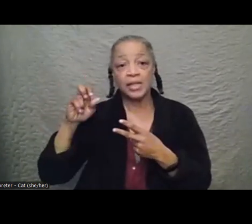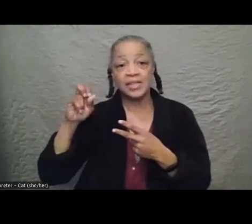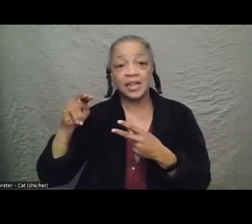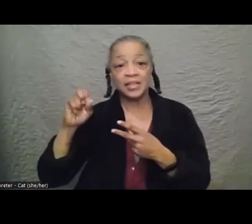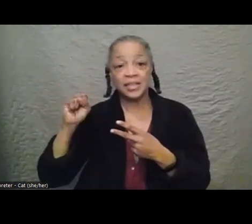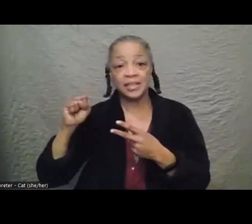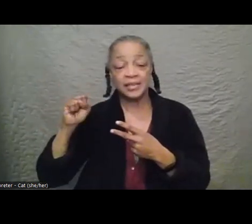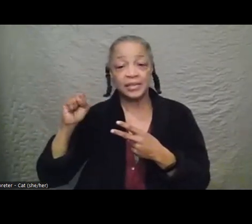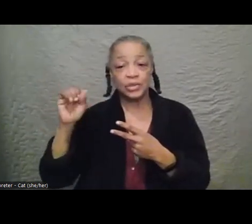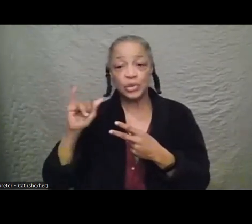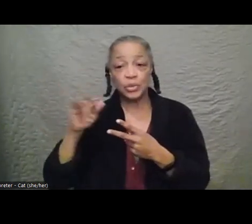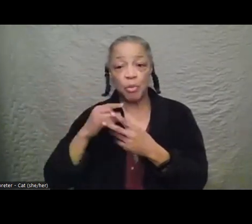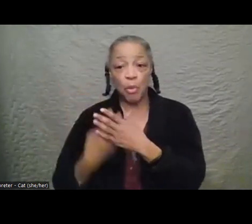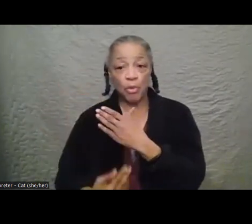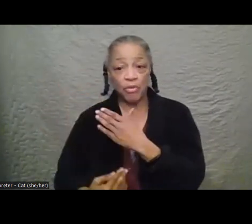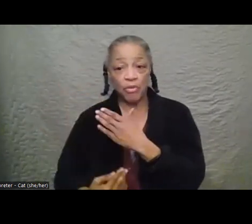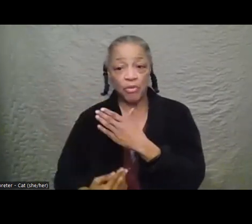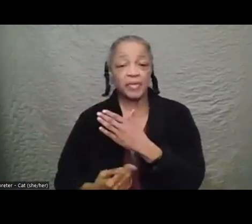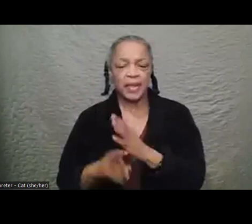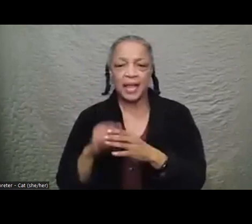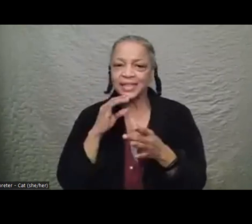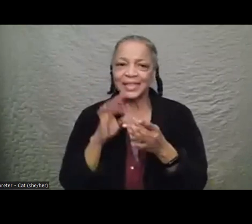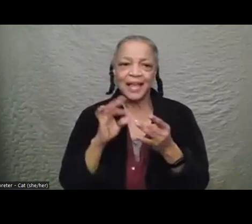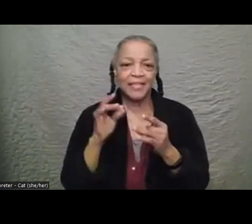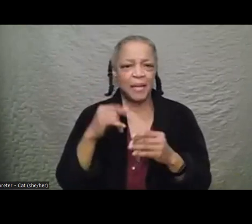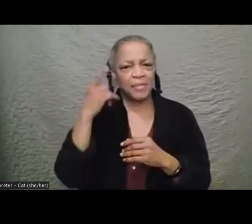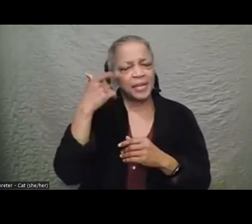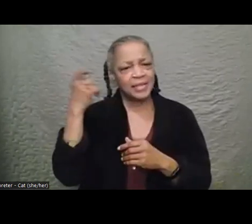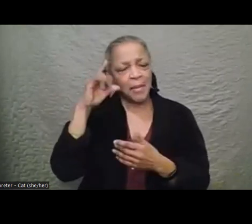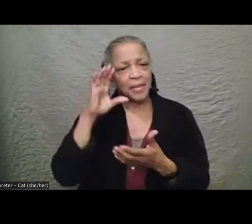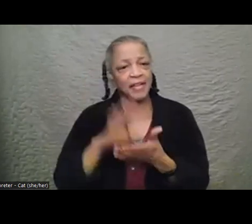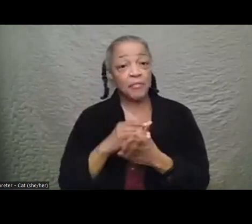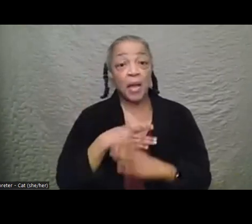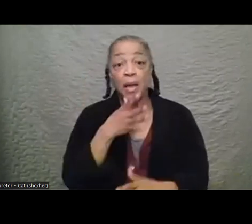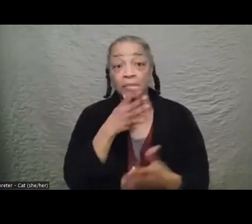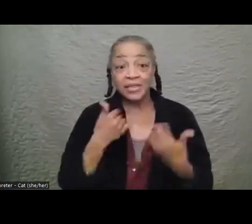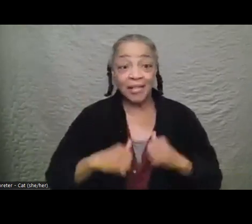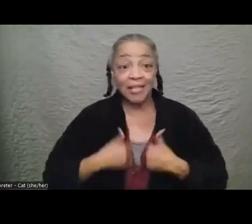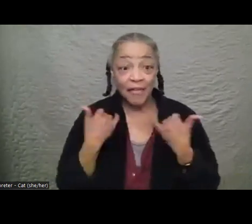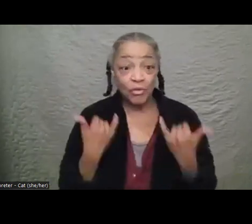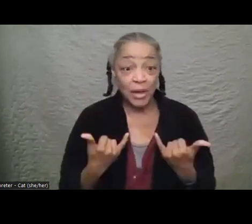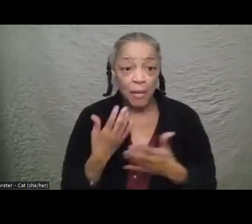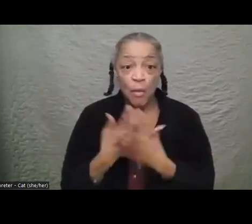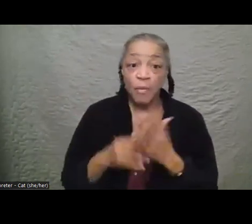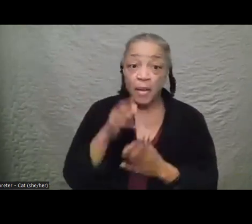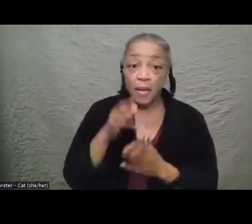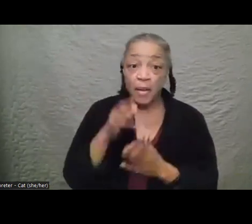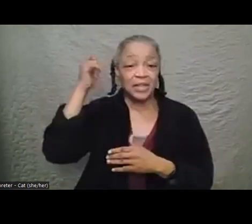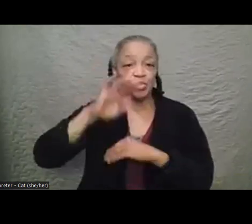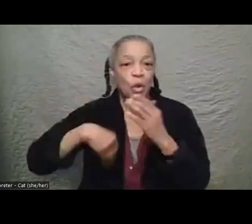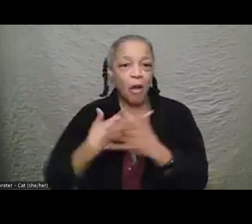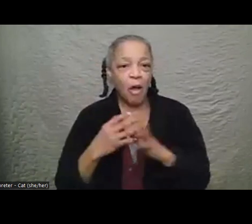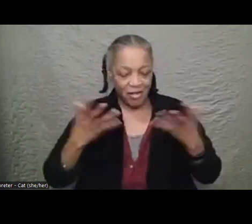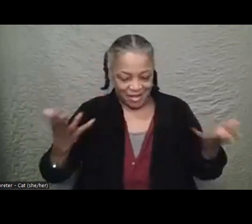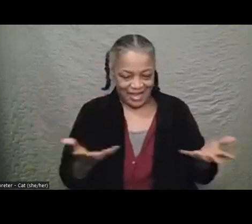I said that because I believe she was alive today because we are all here and communicating